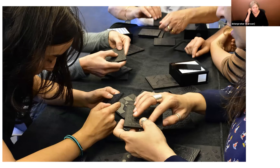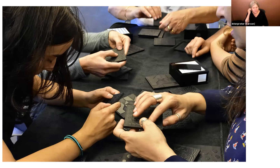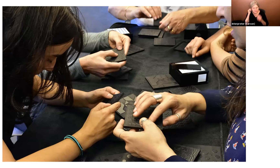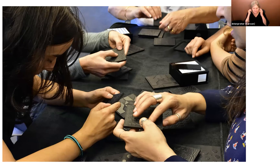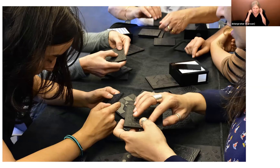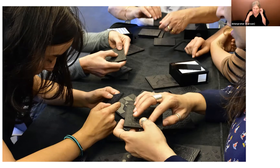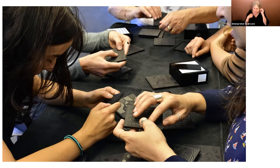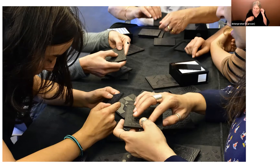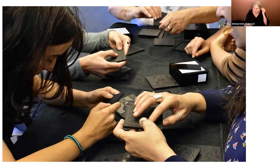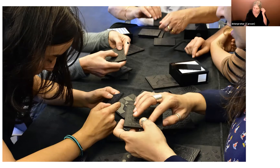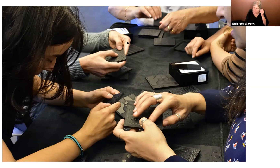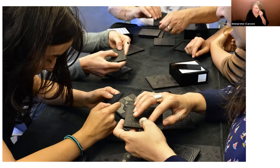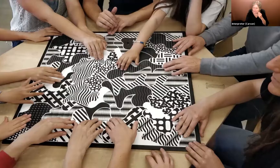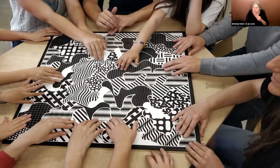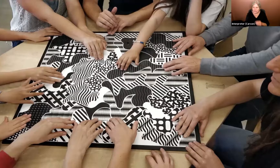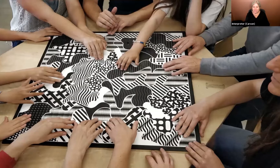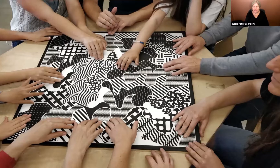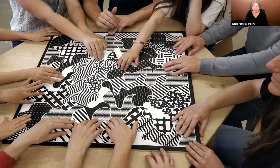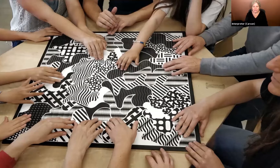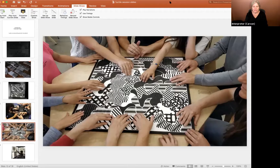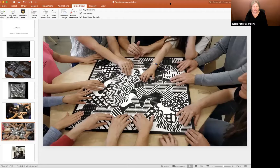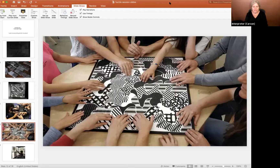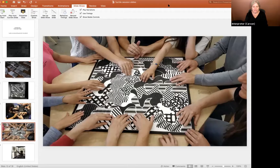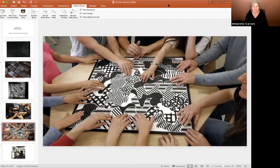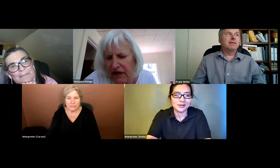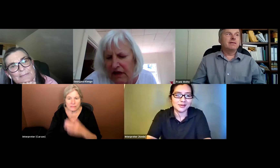Georgina Kleege: Thank you. That was really interesting.